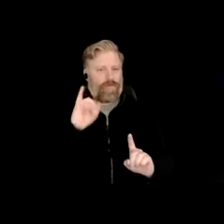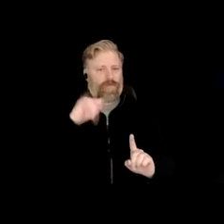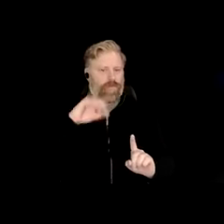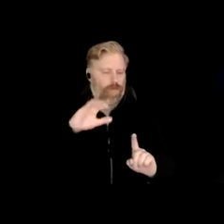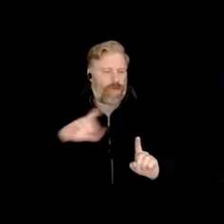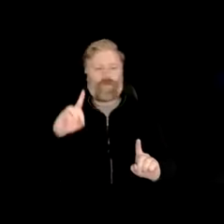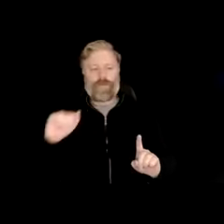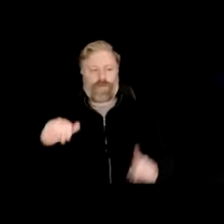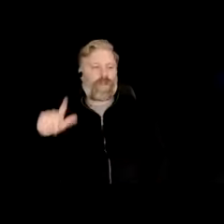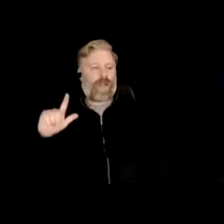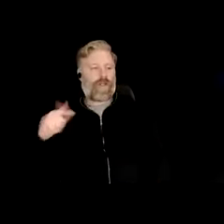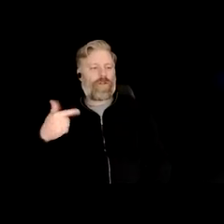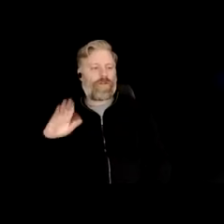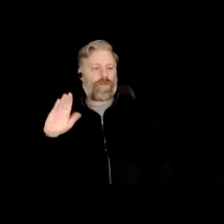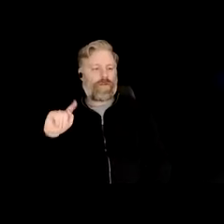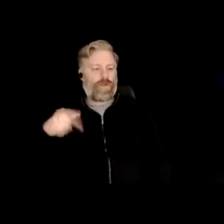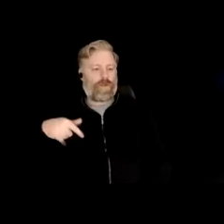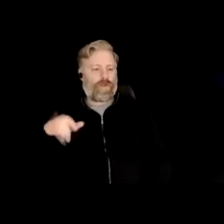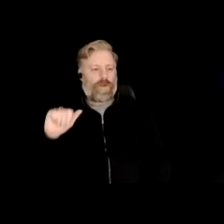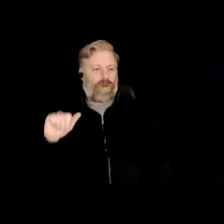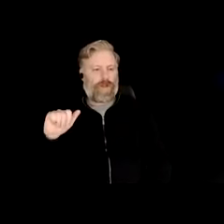disabled, and/or LGBTQIA2* individuals that identified with those communities